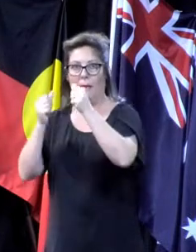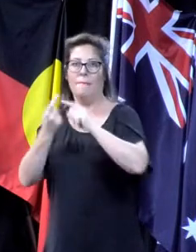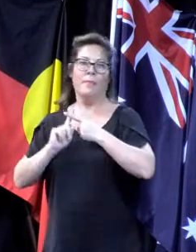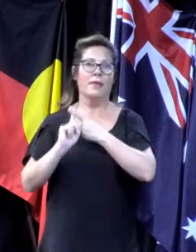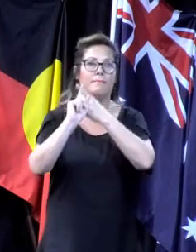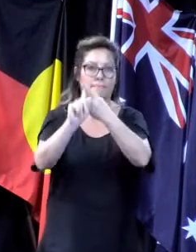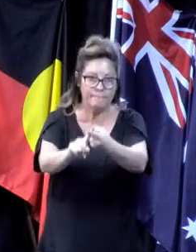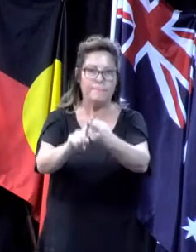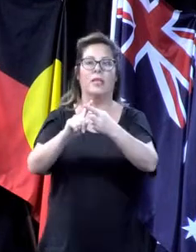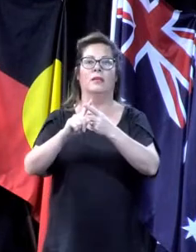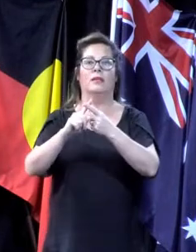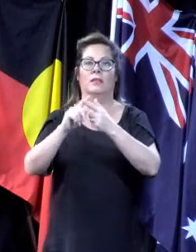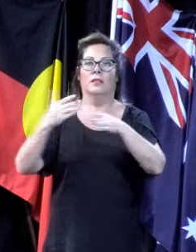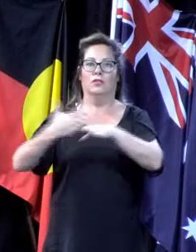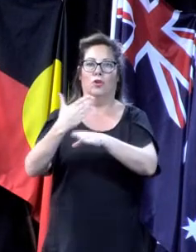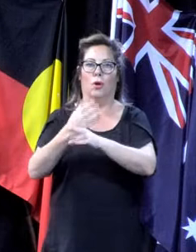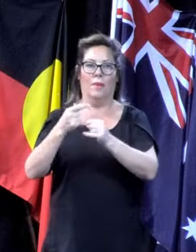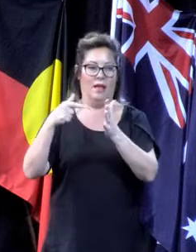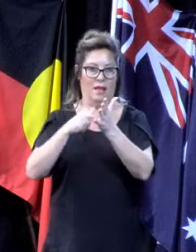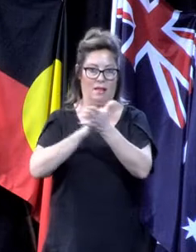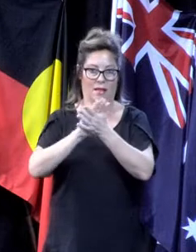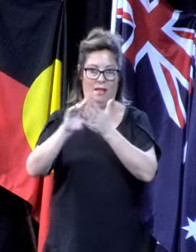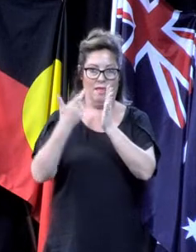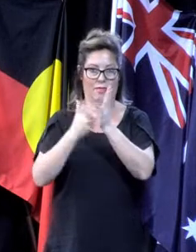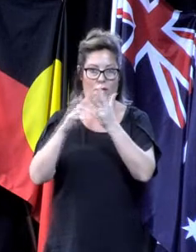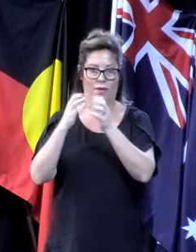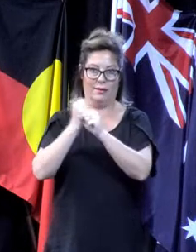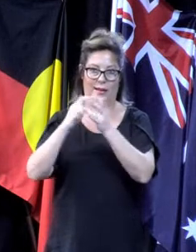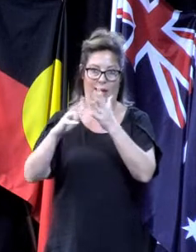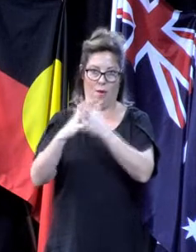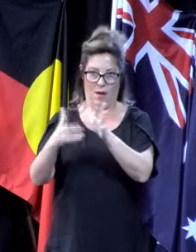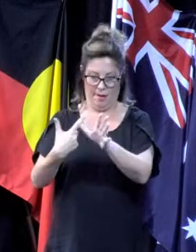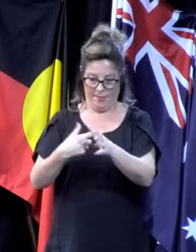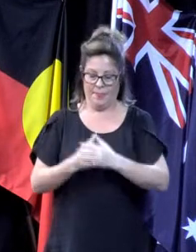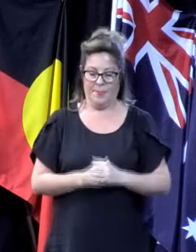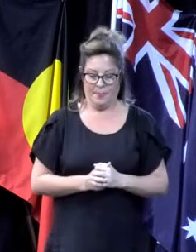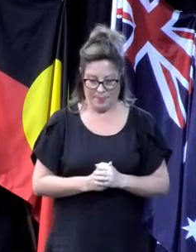OK, now, in addition to your roles you've mentioned,